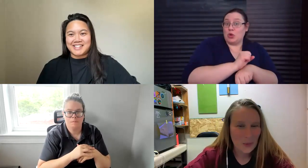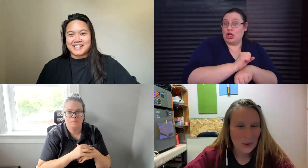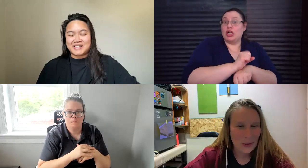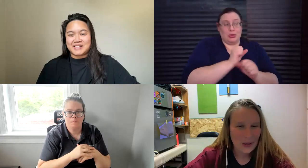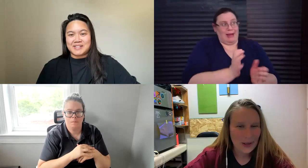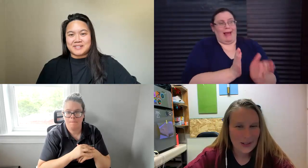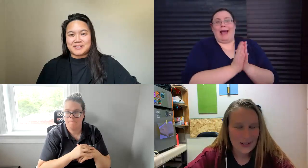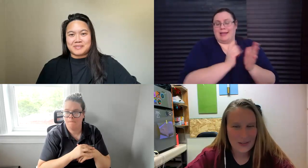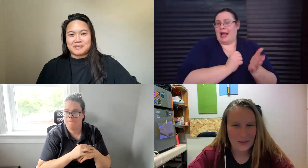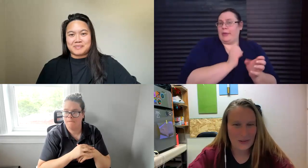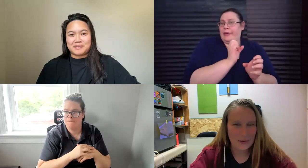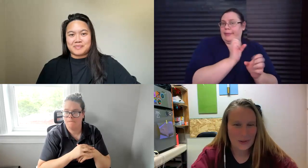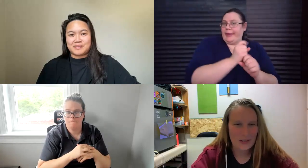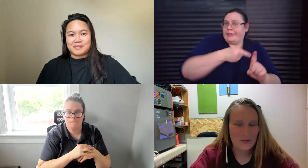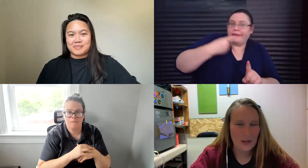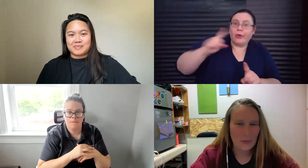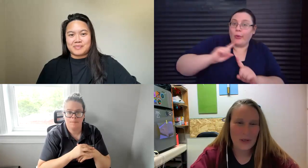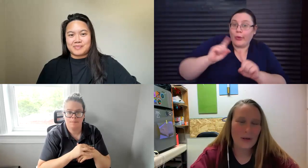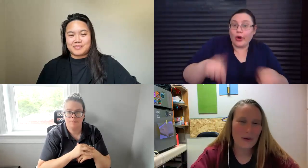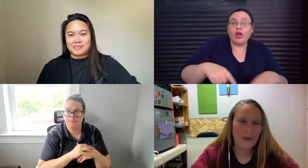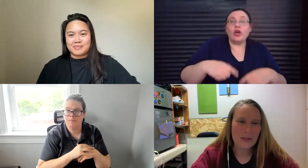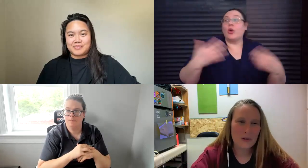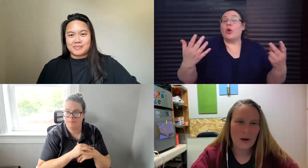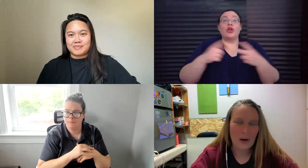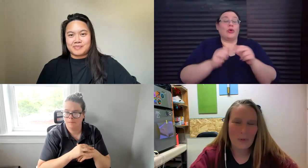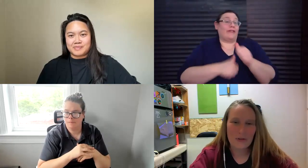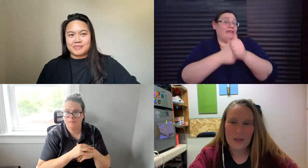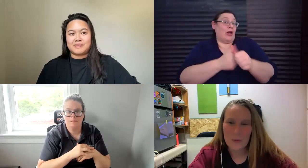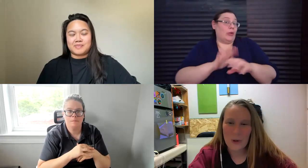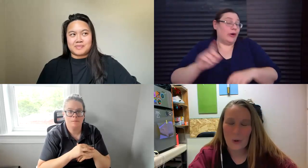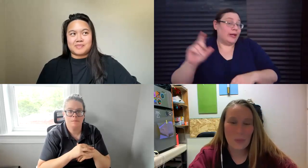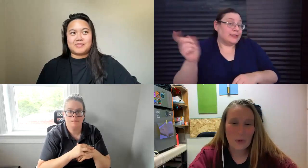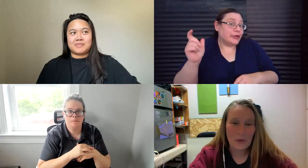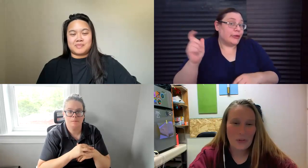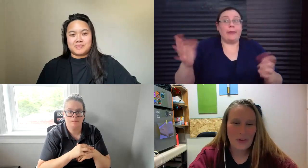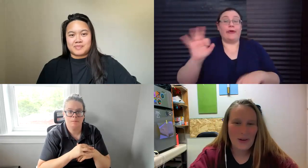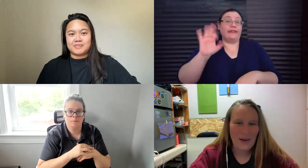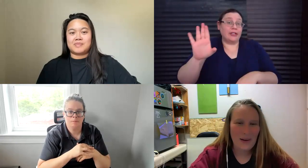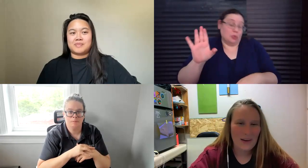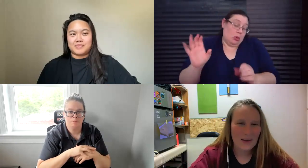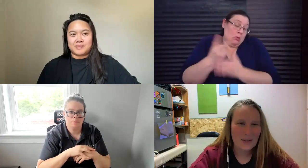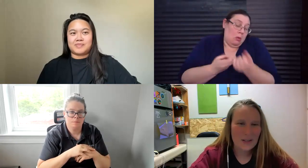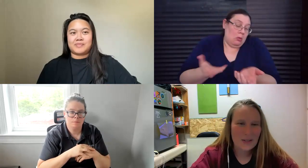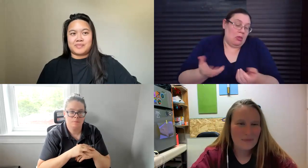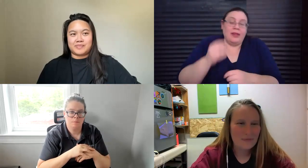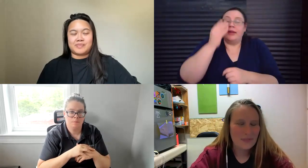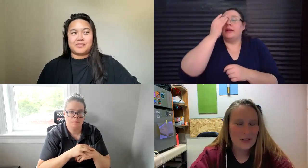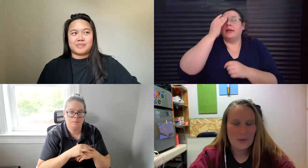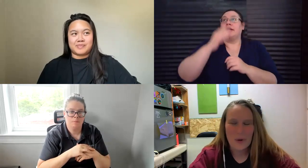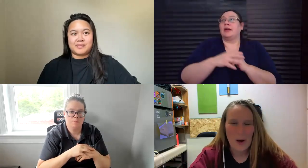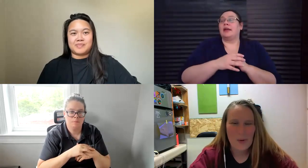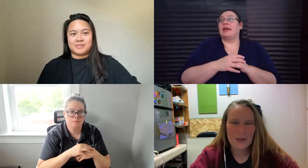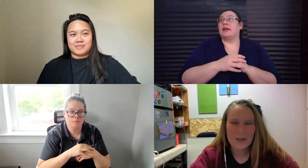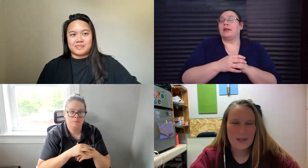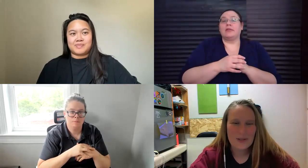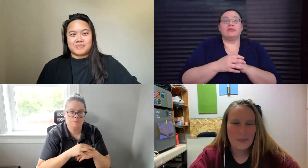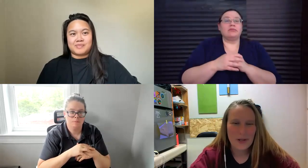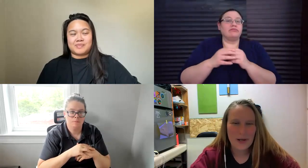Or you could always follow me on Instagram or Facebook or both and leave some comments, leave some likes.